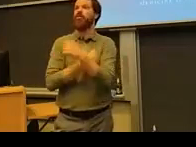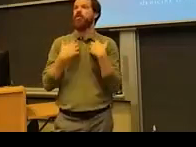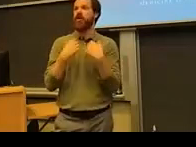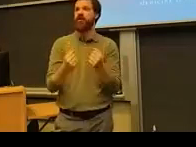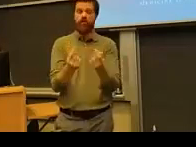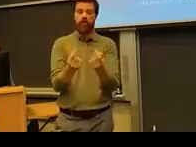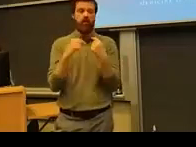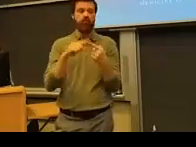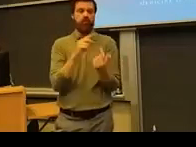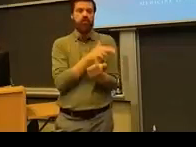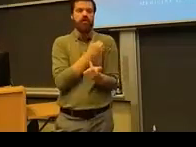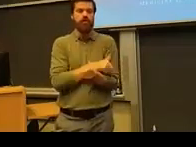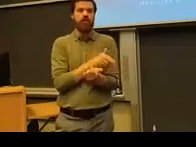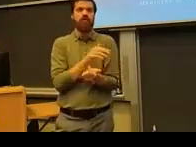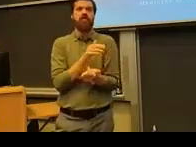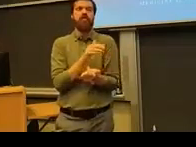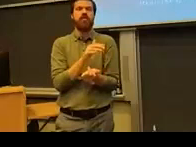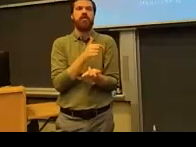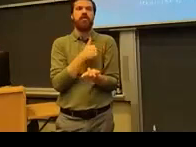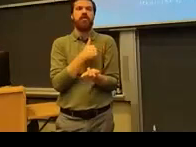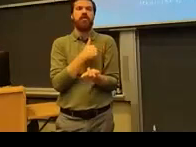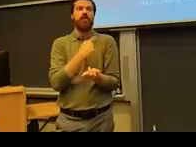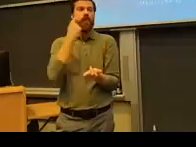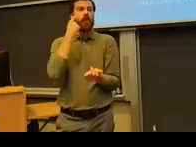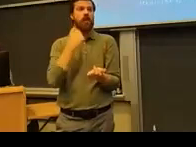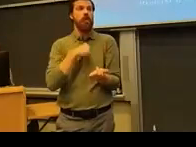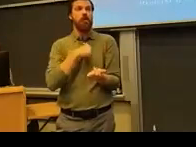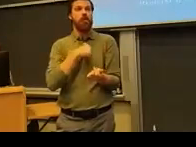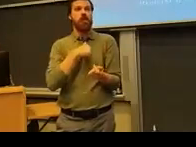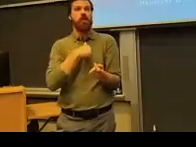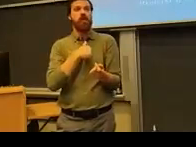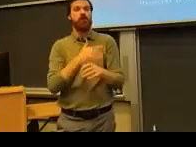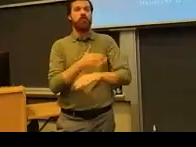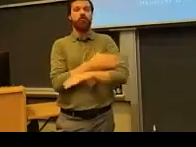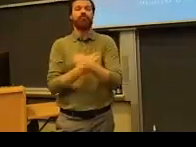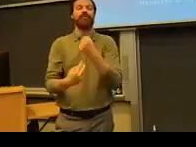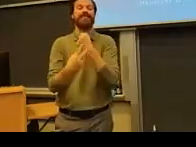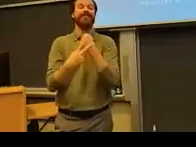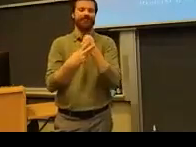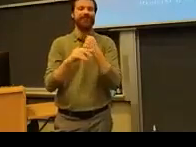hospital um I do believe we've increased retention rates so people are staying for their duration of